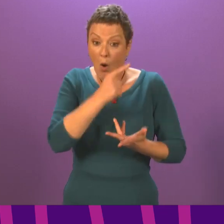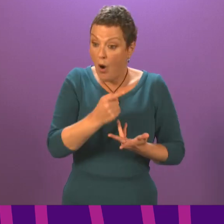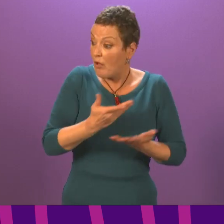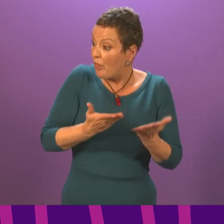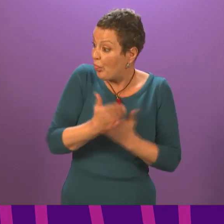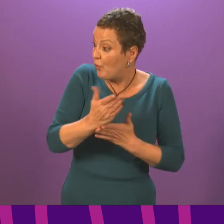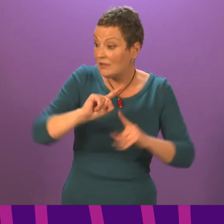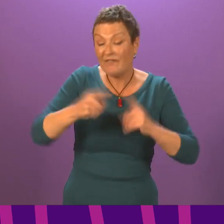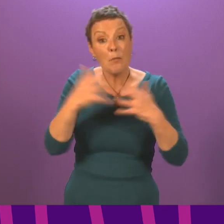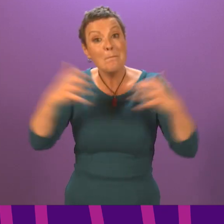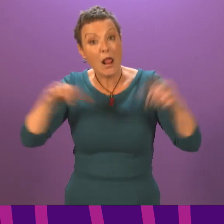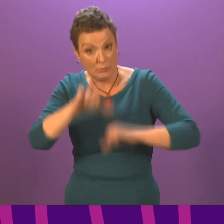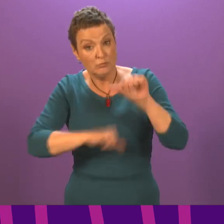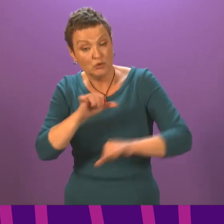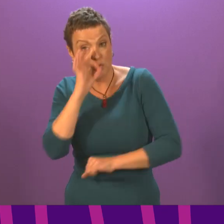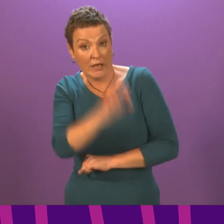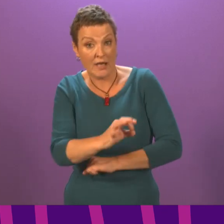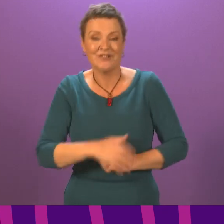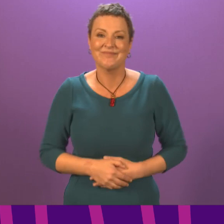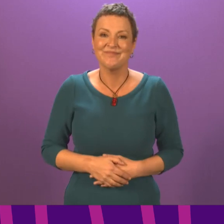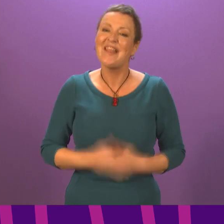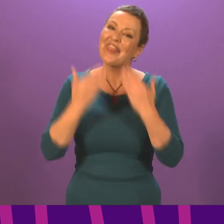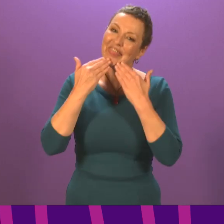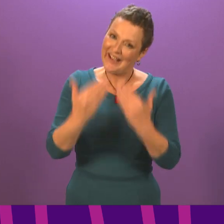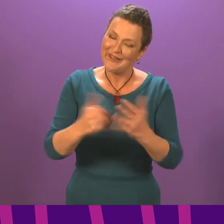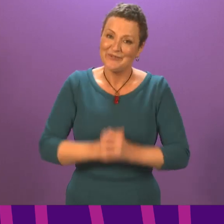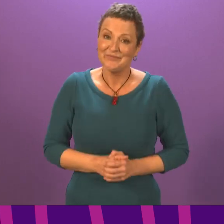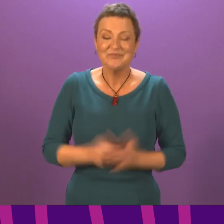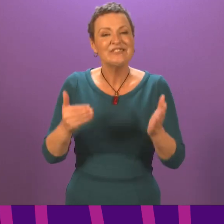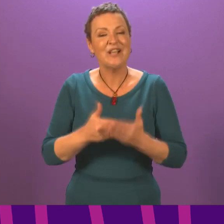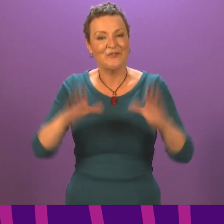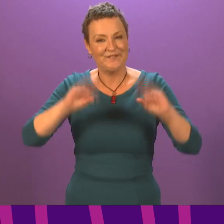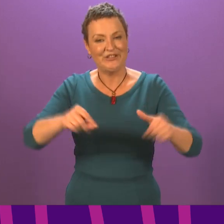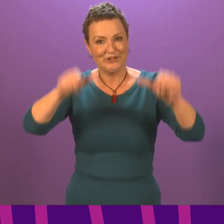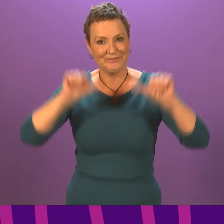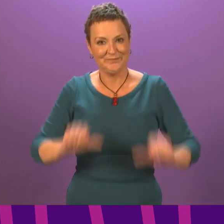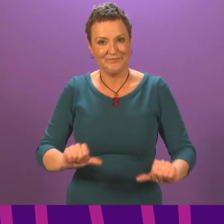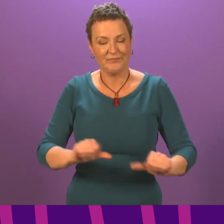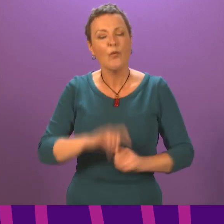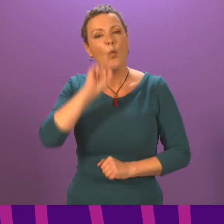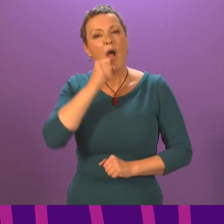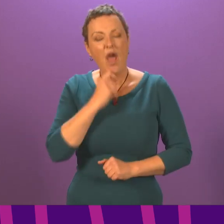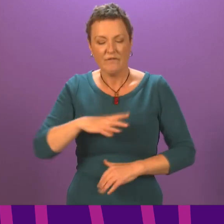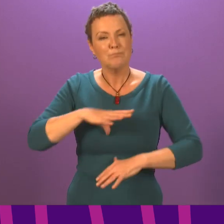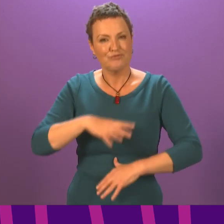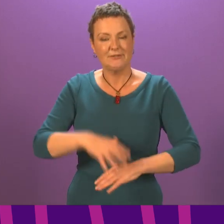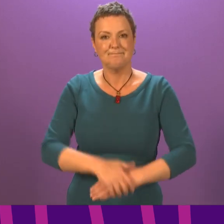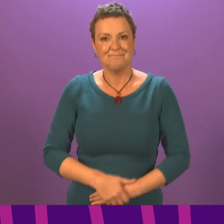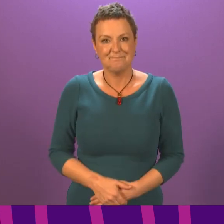that Parliament offers members to put questions to ministers. Before we move on to the next item of business, there will be a short pause while some members